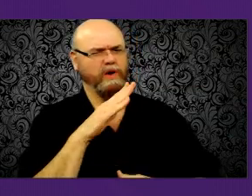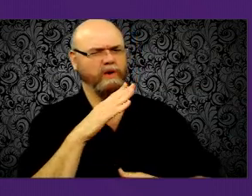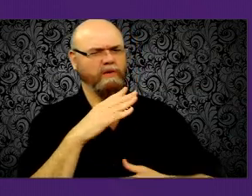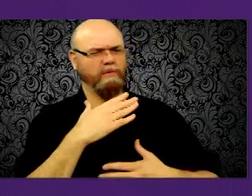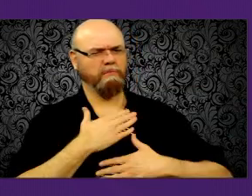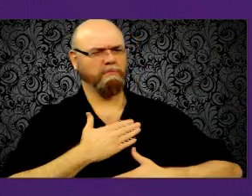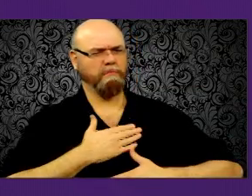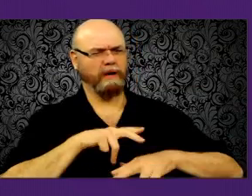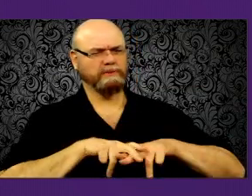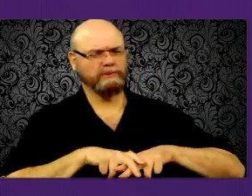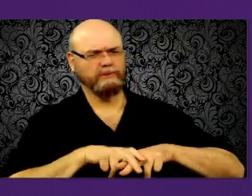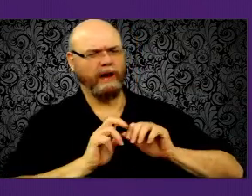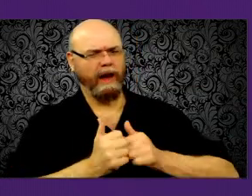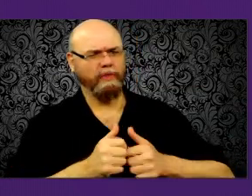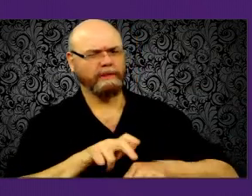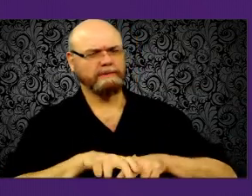There's a wondering. You wonder if they're related.